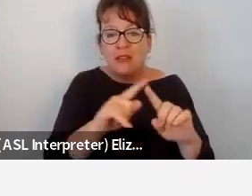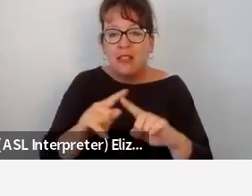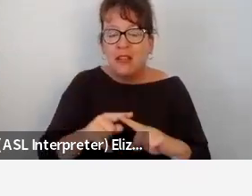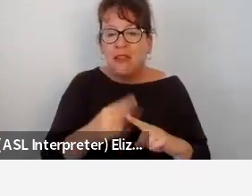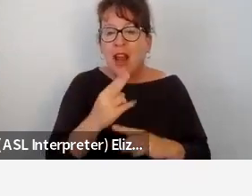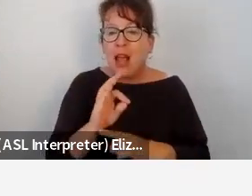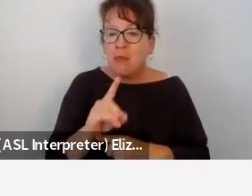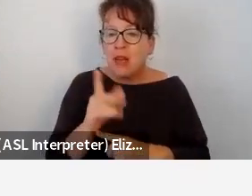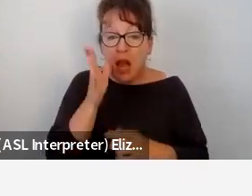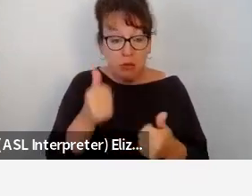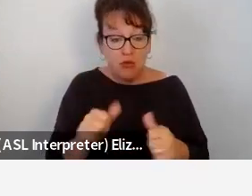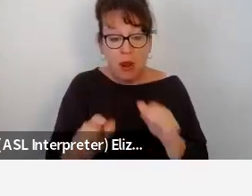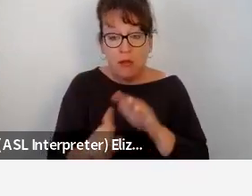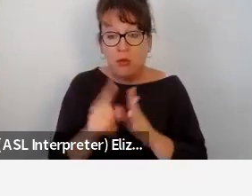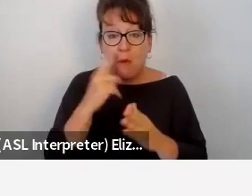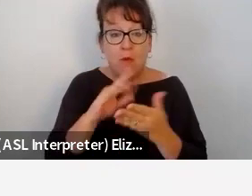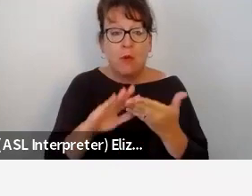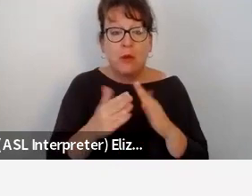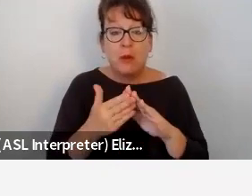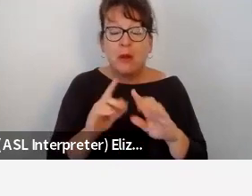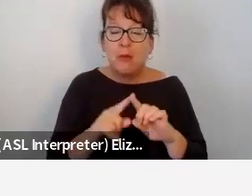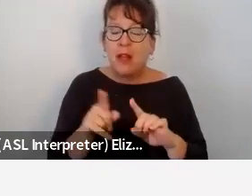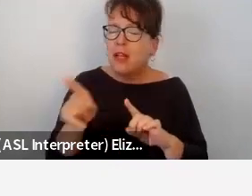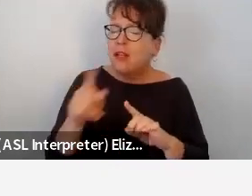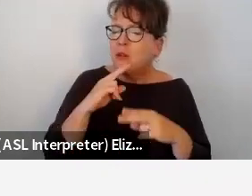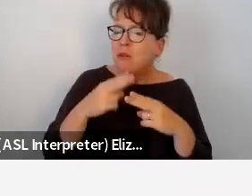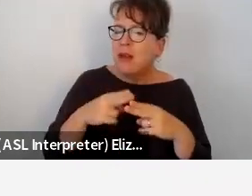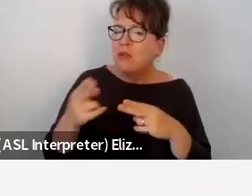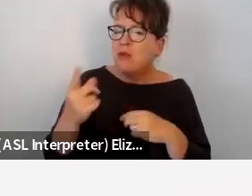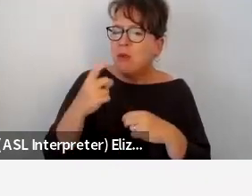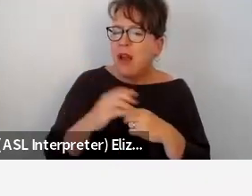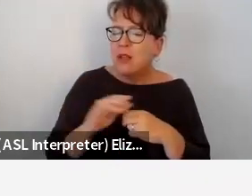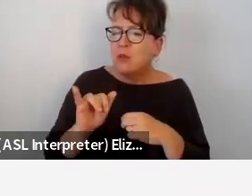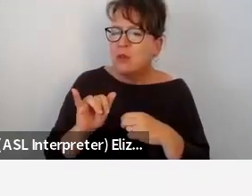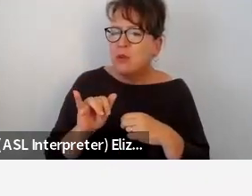our program? We're planning to fund technology with at least a few records of implementation